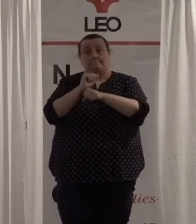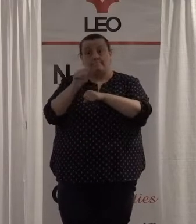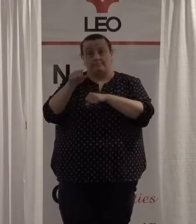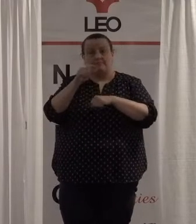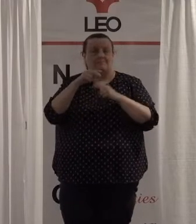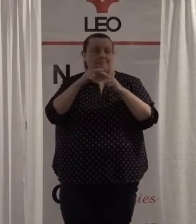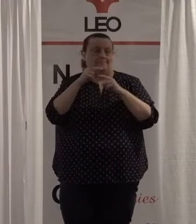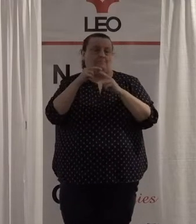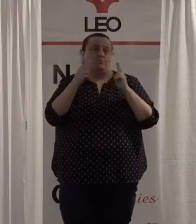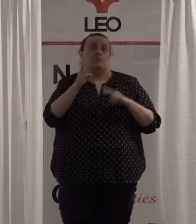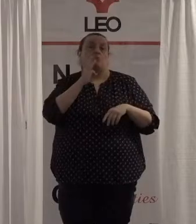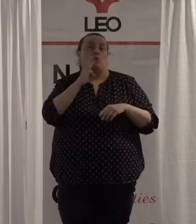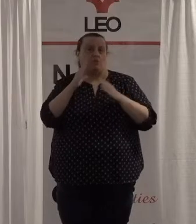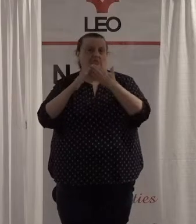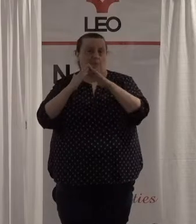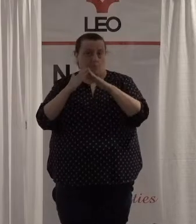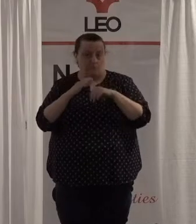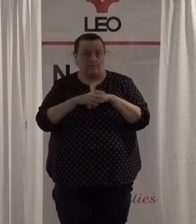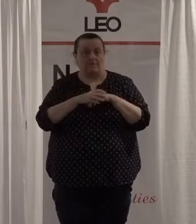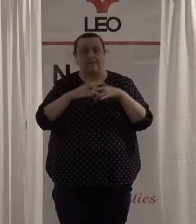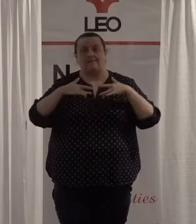AS THE EVENTS PLANNING COORDINATOR